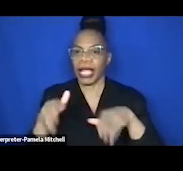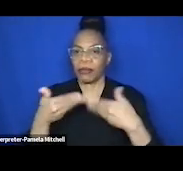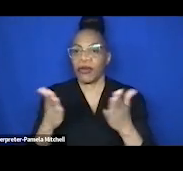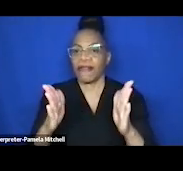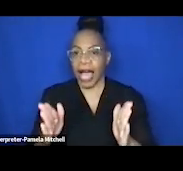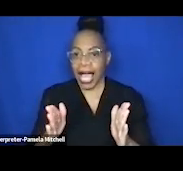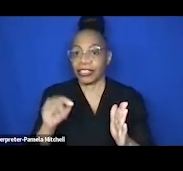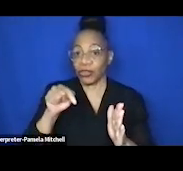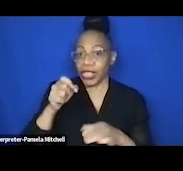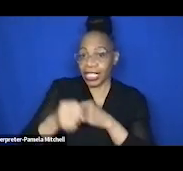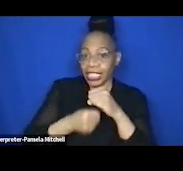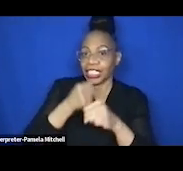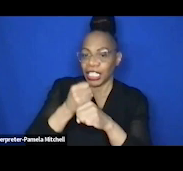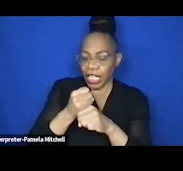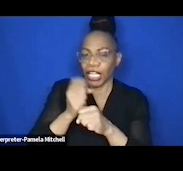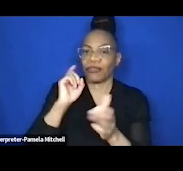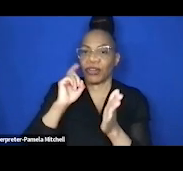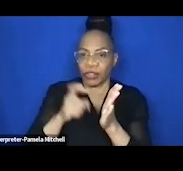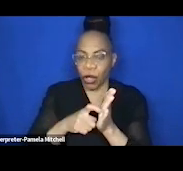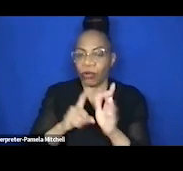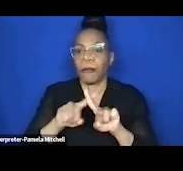but we definitely wanna continue to increase that.